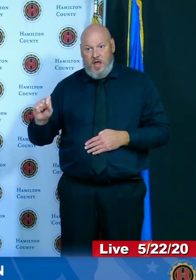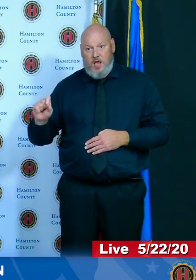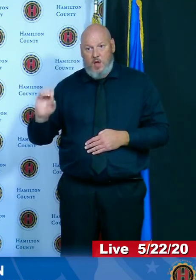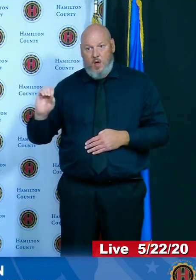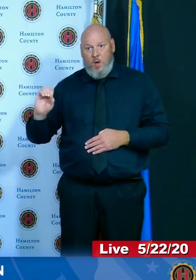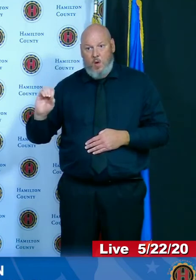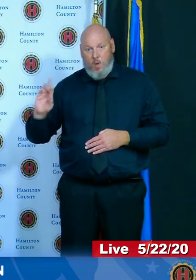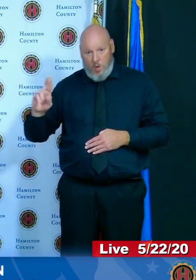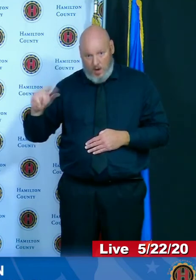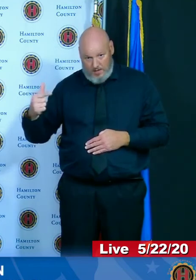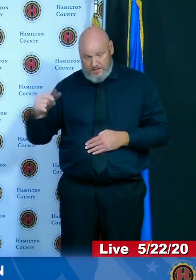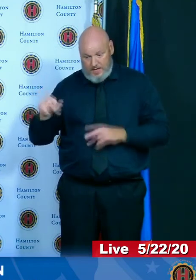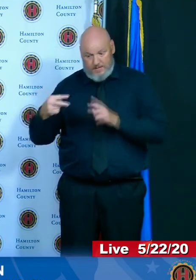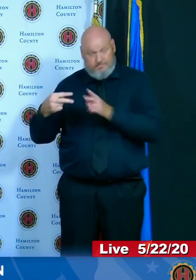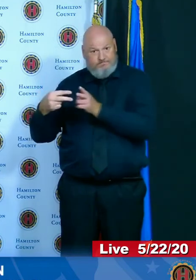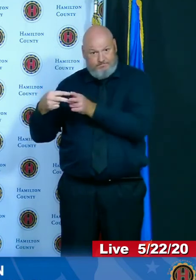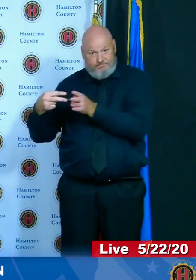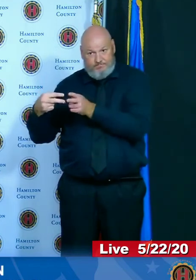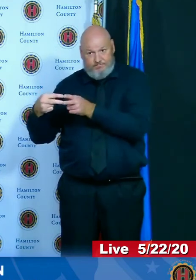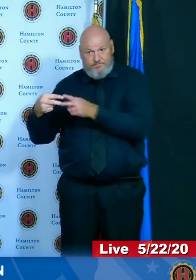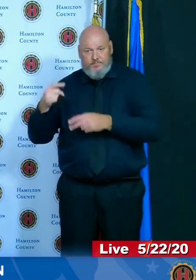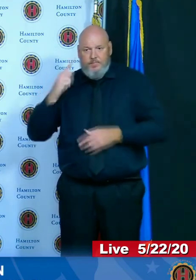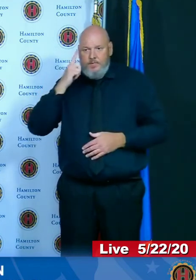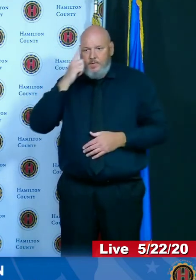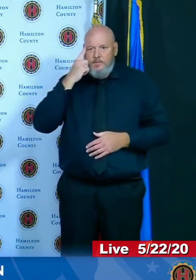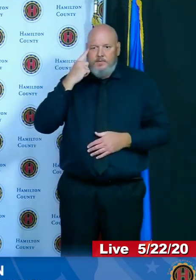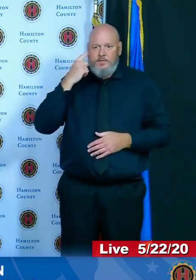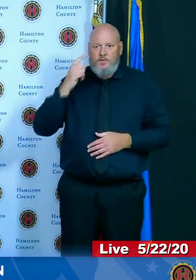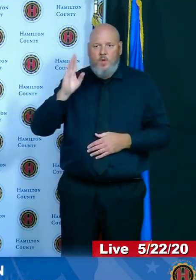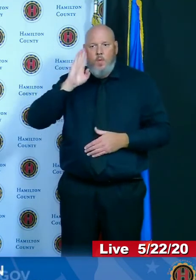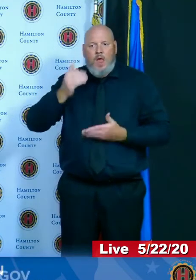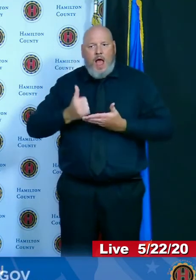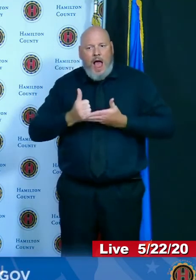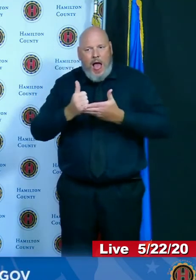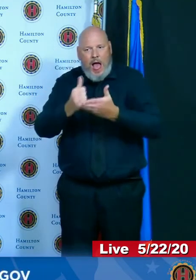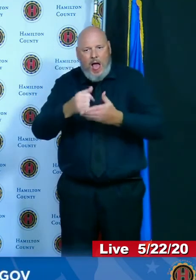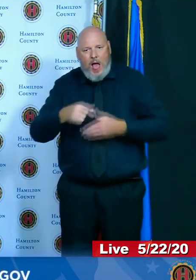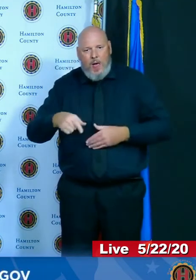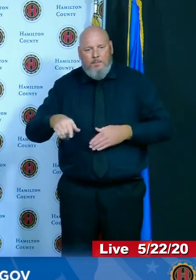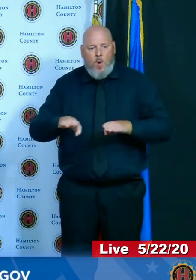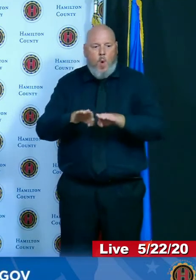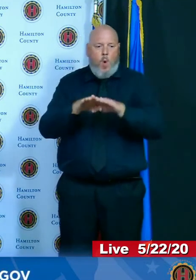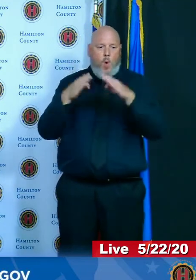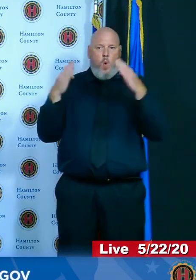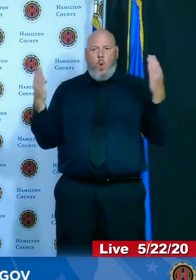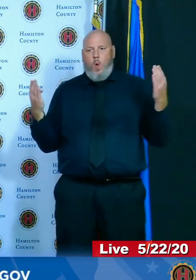as we're kind of transitioning back into opening up Ohio you know as we all know